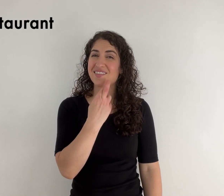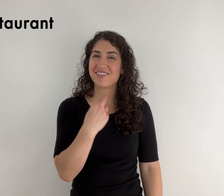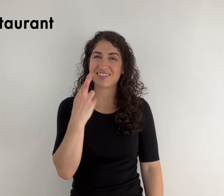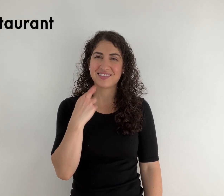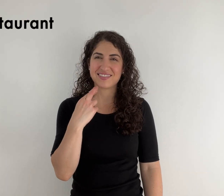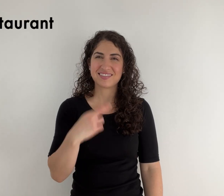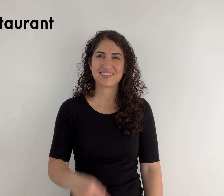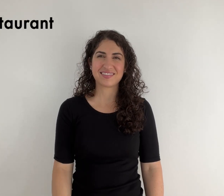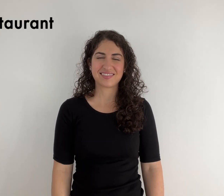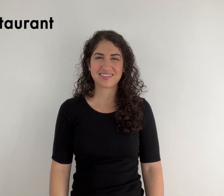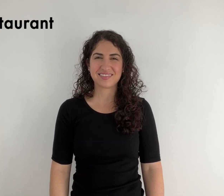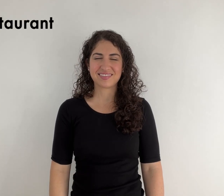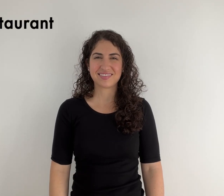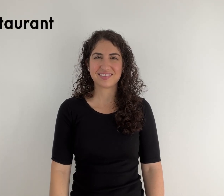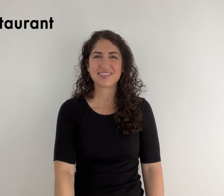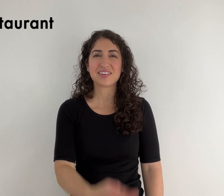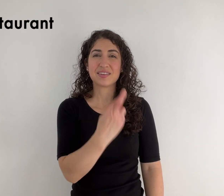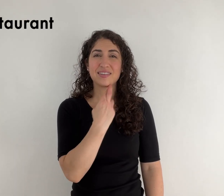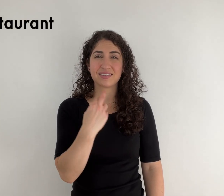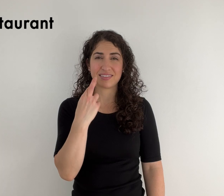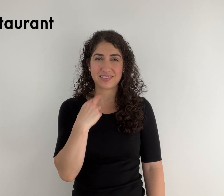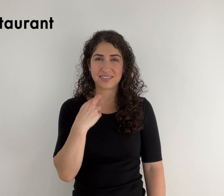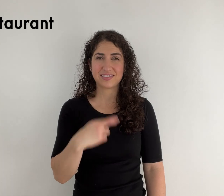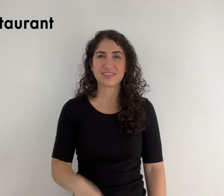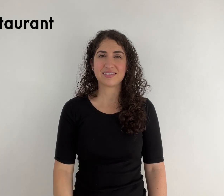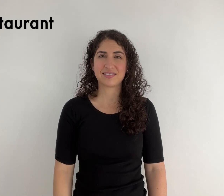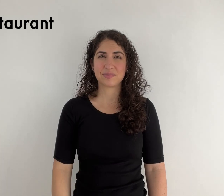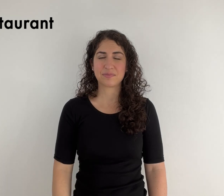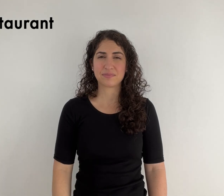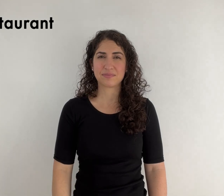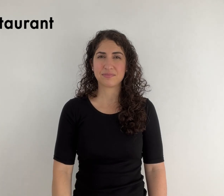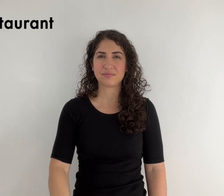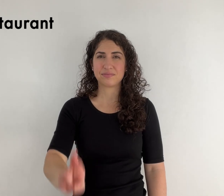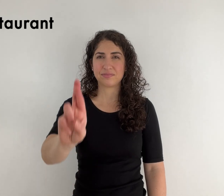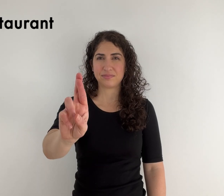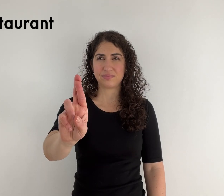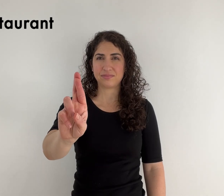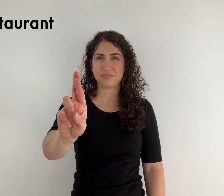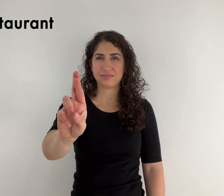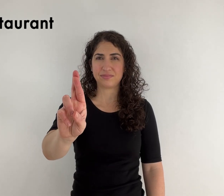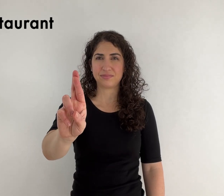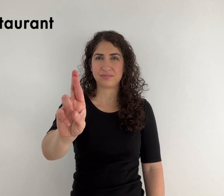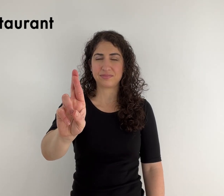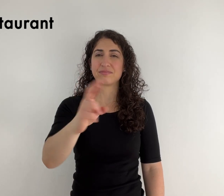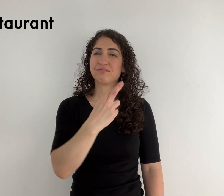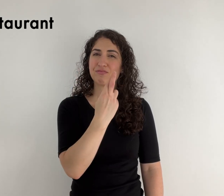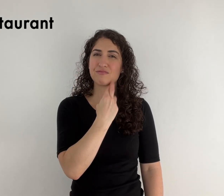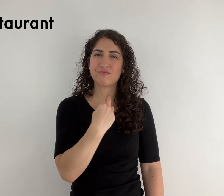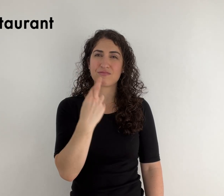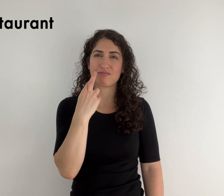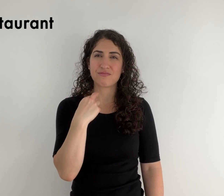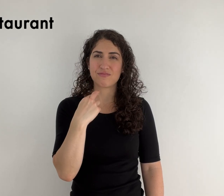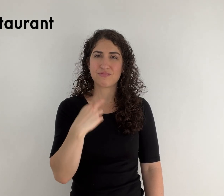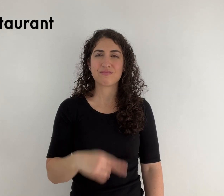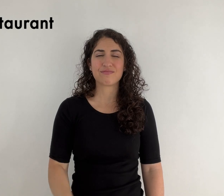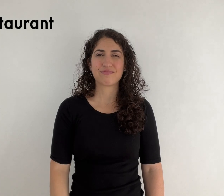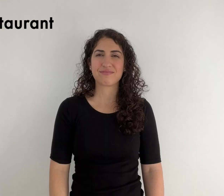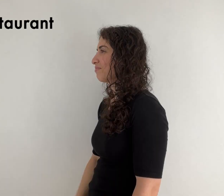RESTAURANT The "R" handshape at the chin.